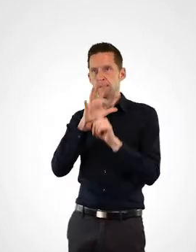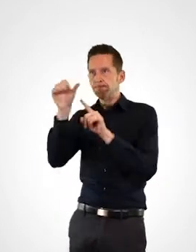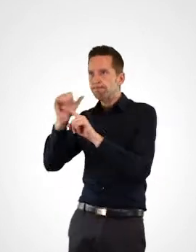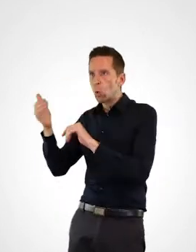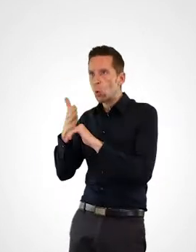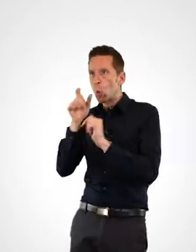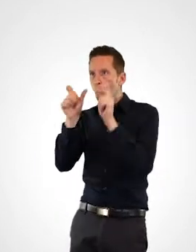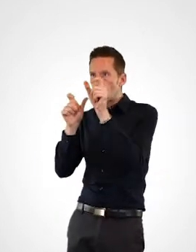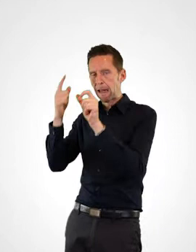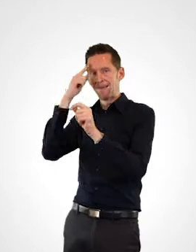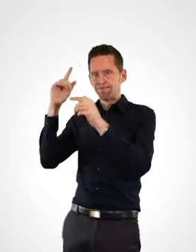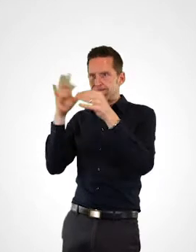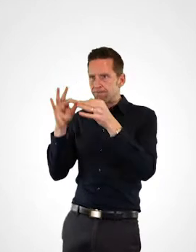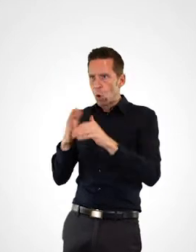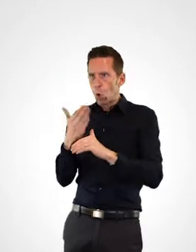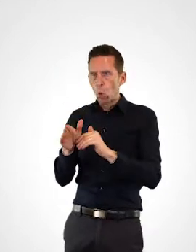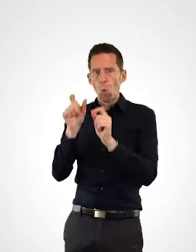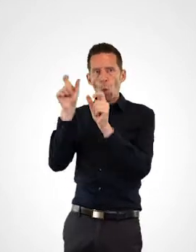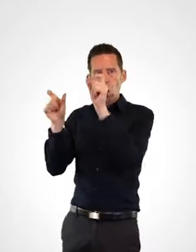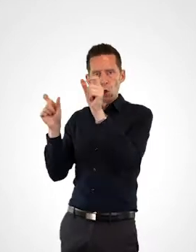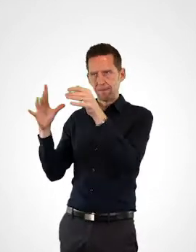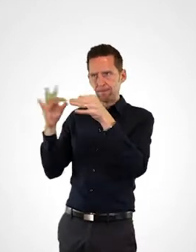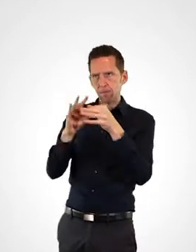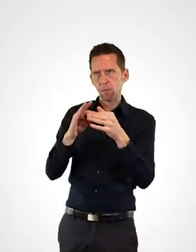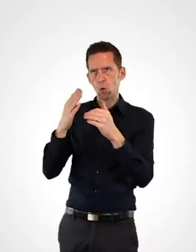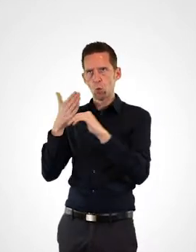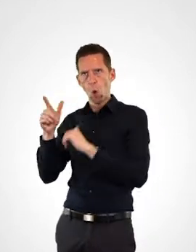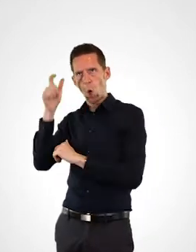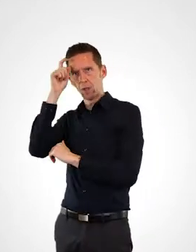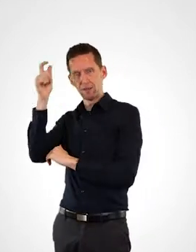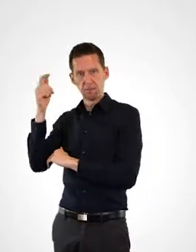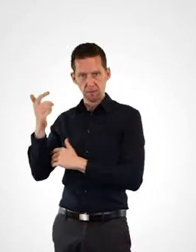They notice new words and they attach new words on to new concepts,